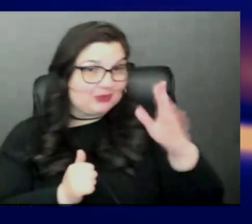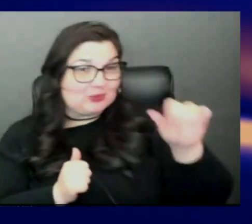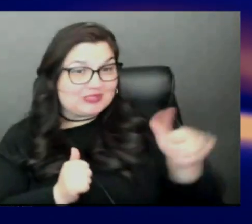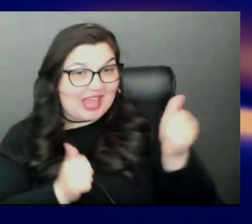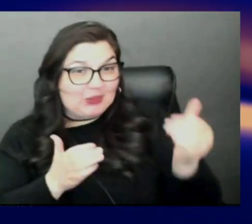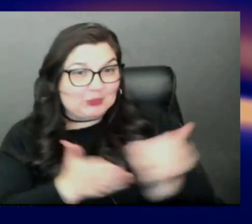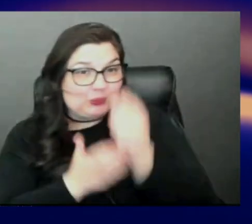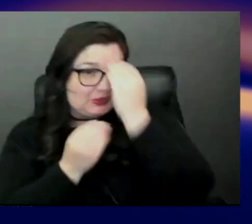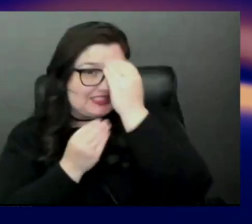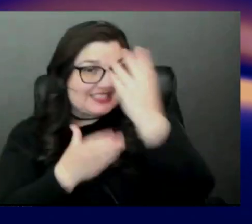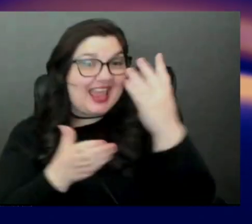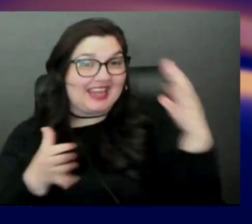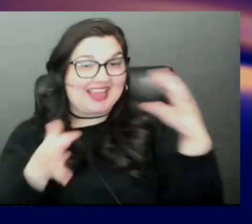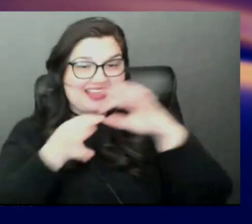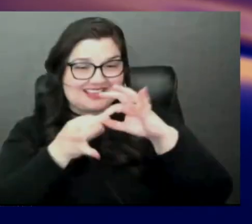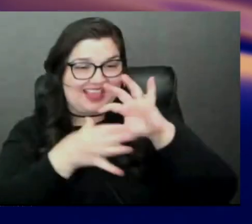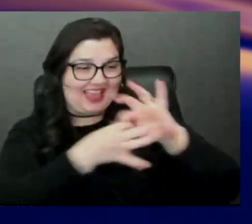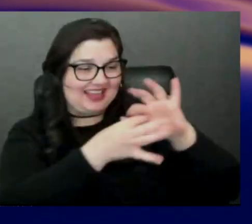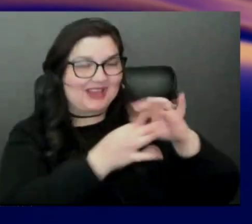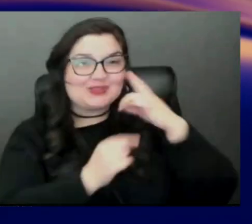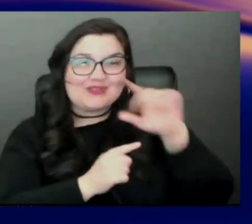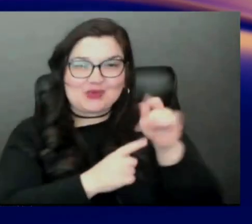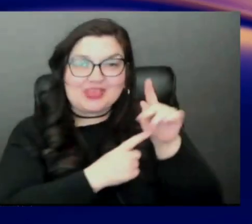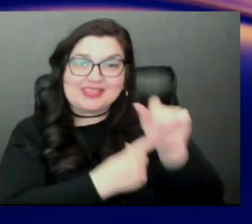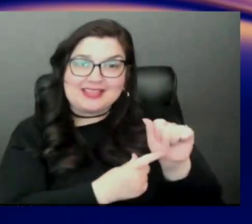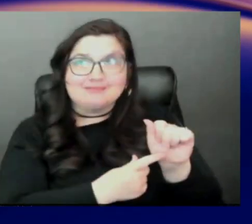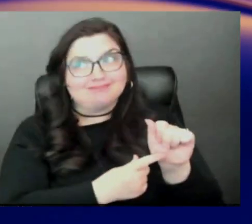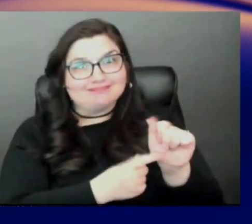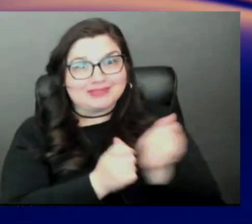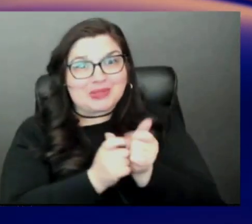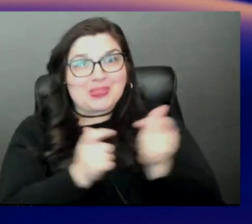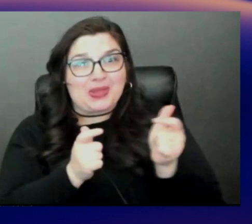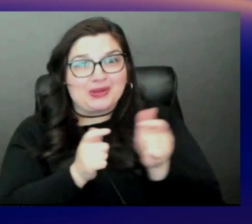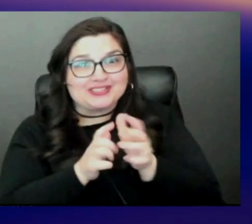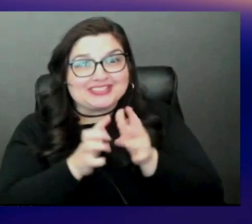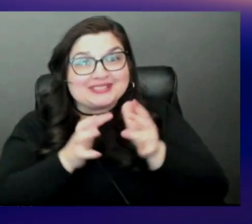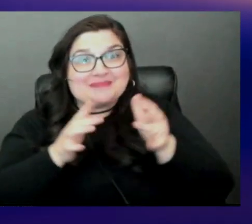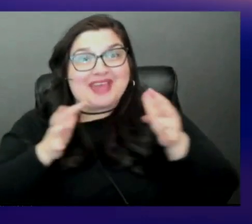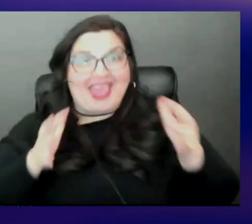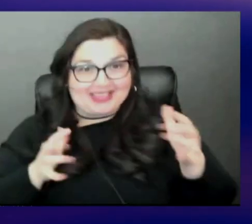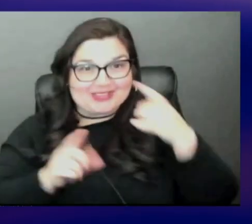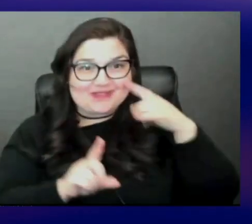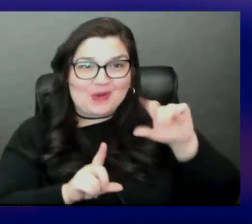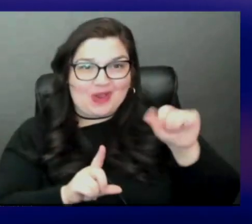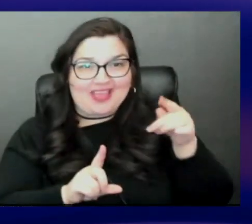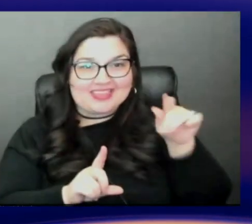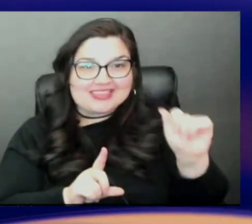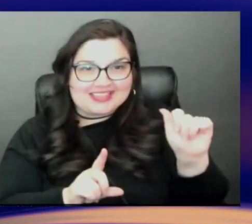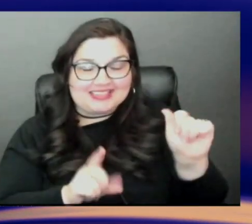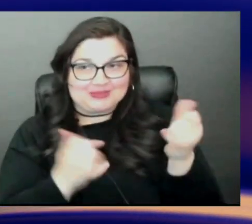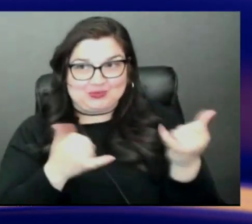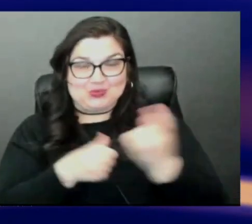So a pretty large expansion for the Athena kinda connector story. Primarily today's launch is focusing on third party